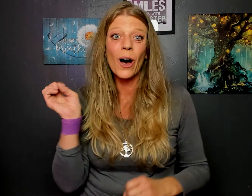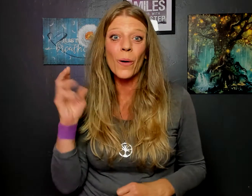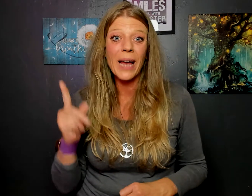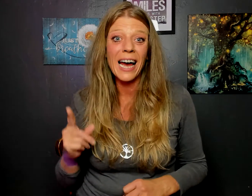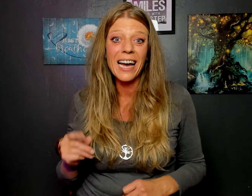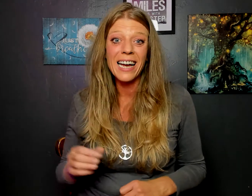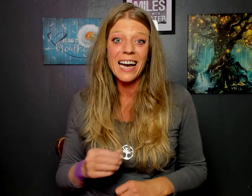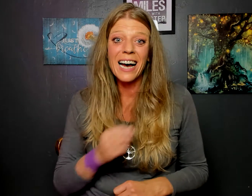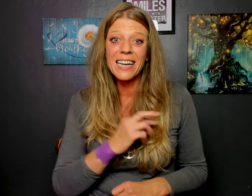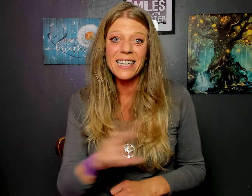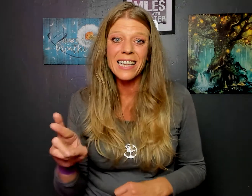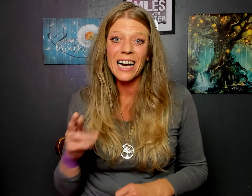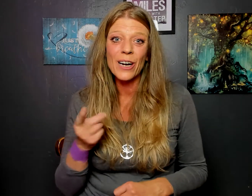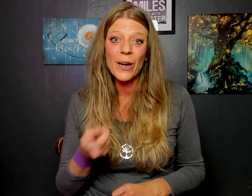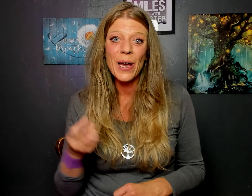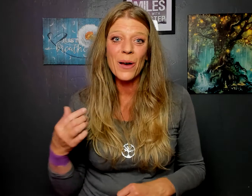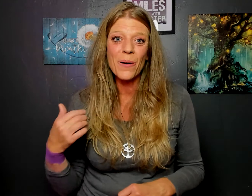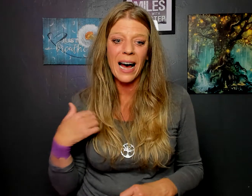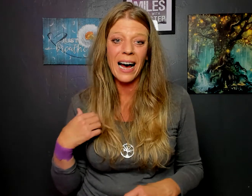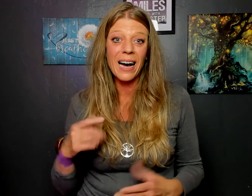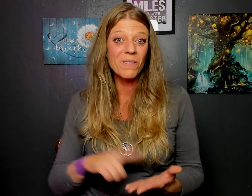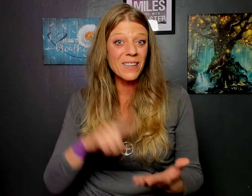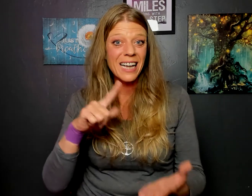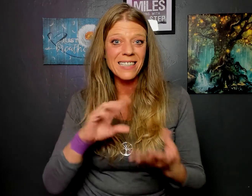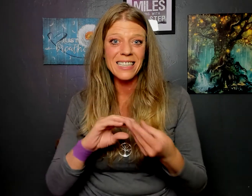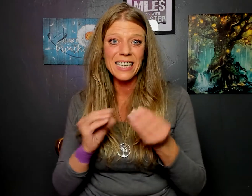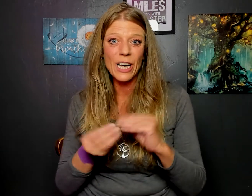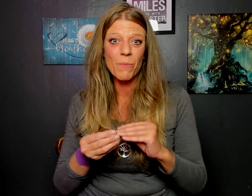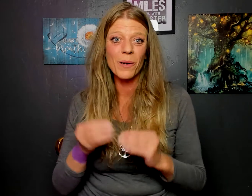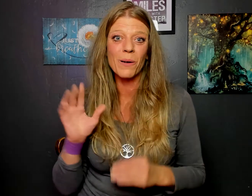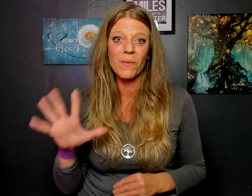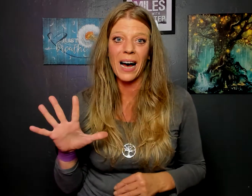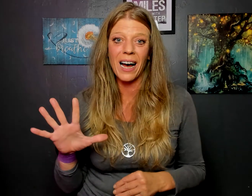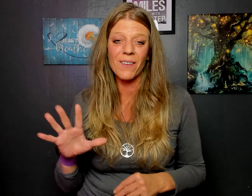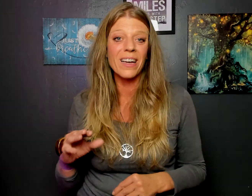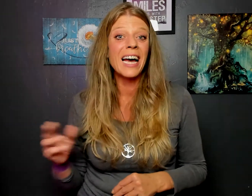OK, there you have Lesson #05.